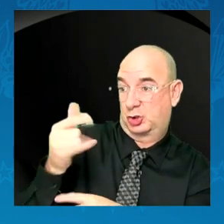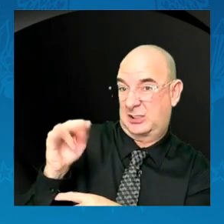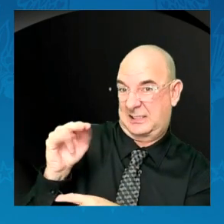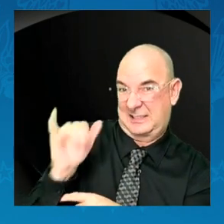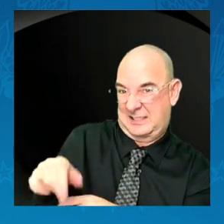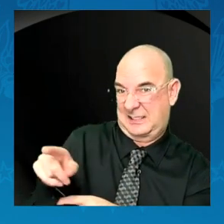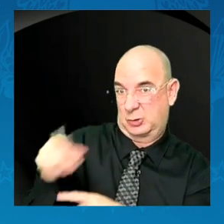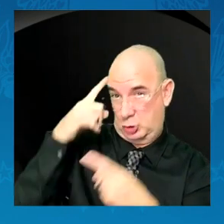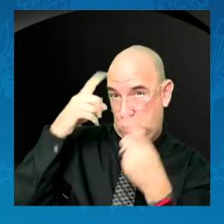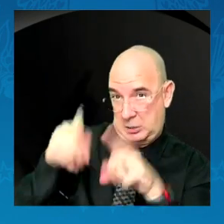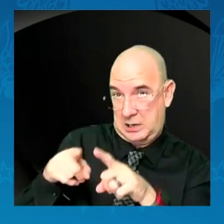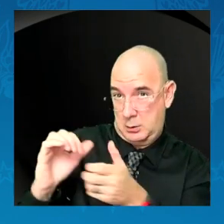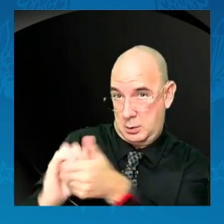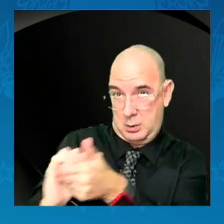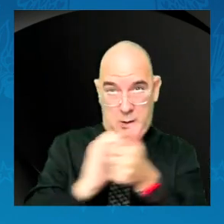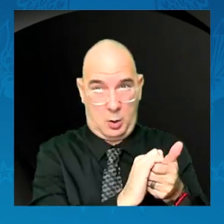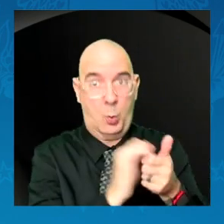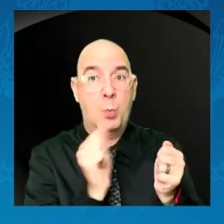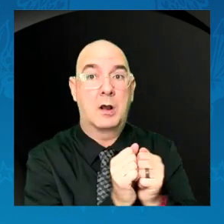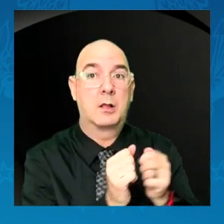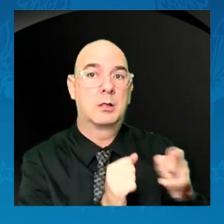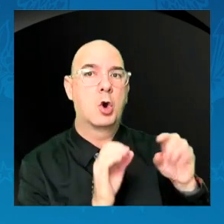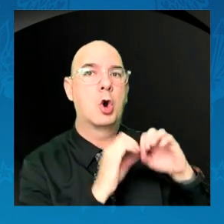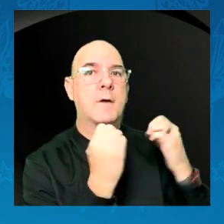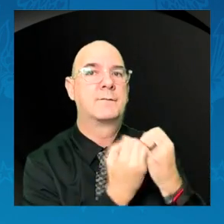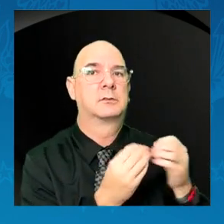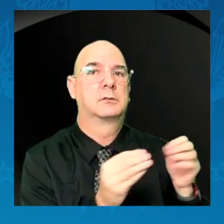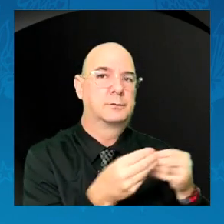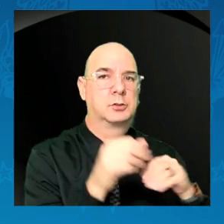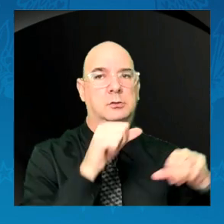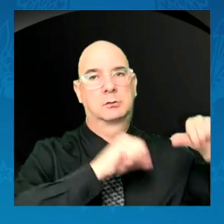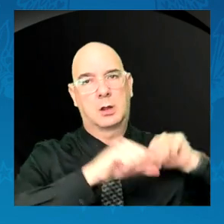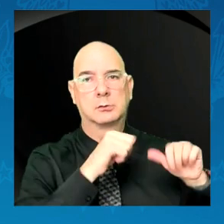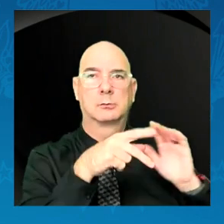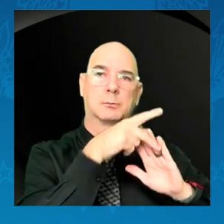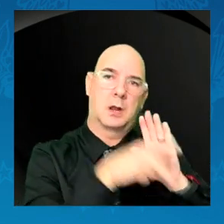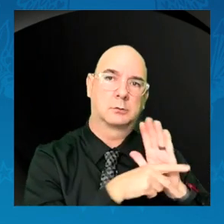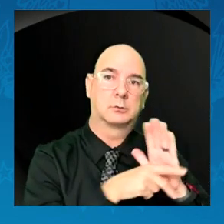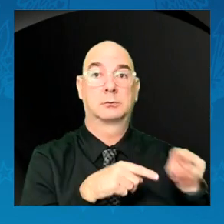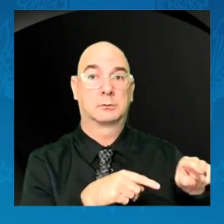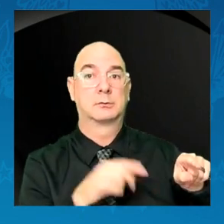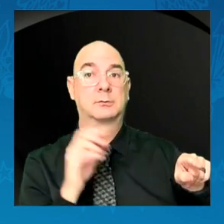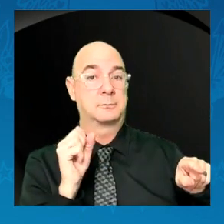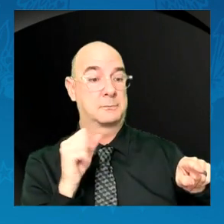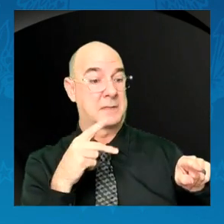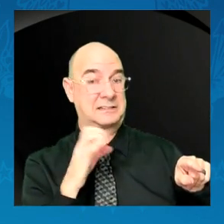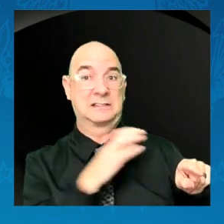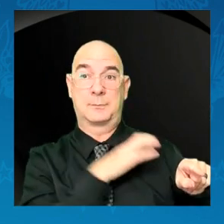and Technology Policy and the Space Council staff to establish essentially a baseline